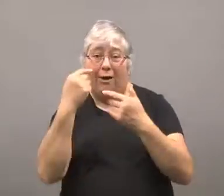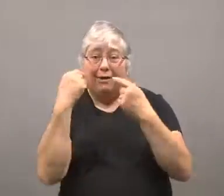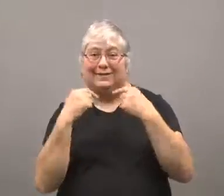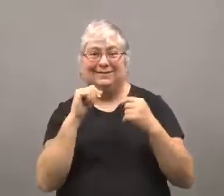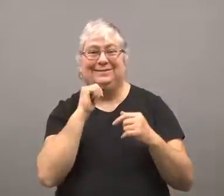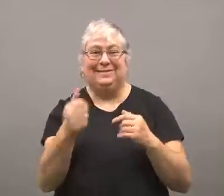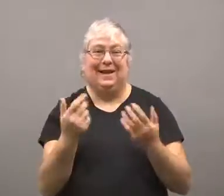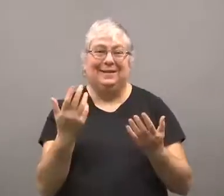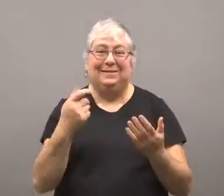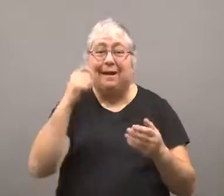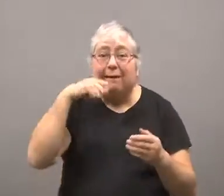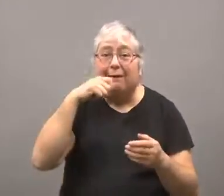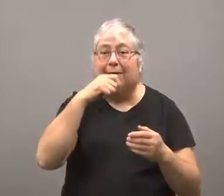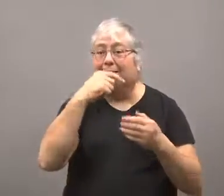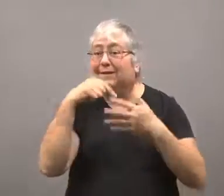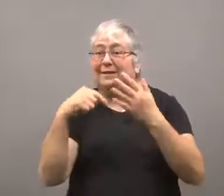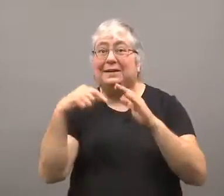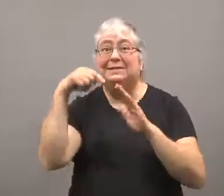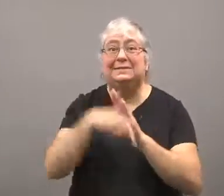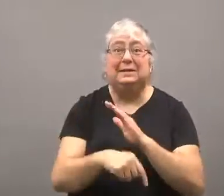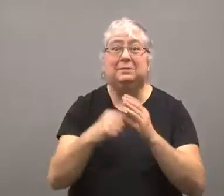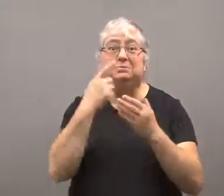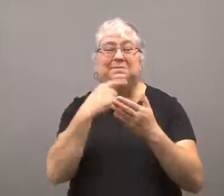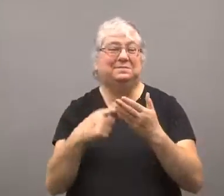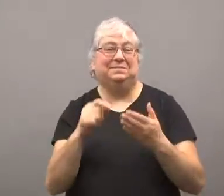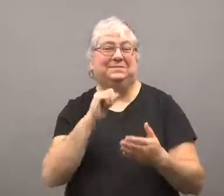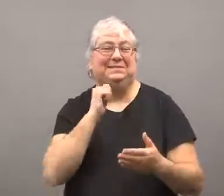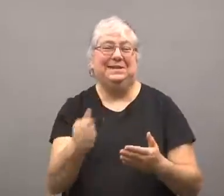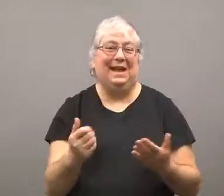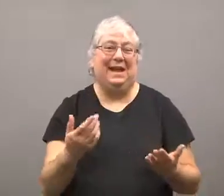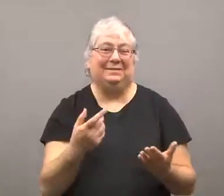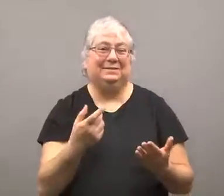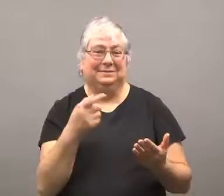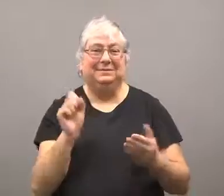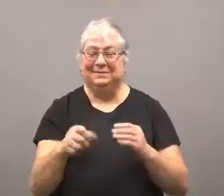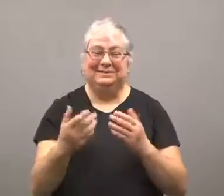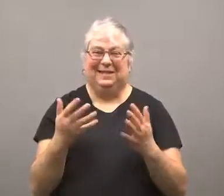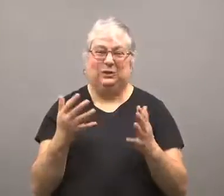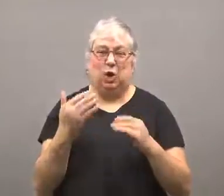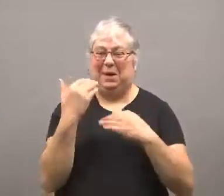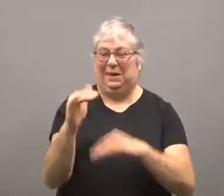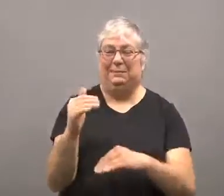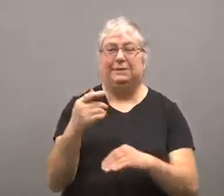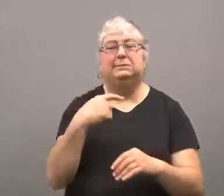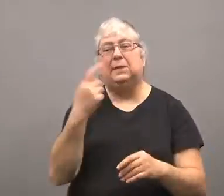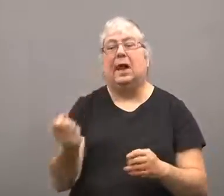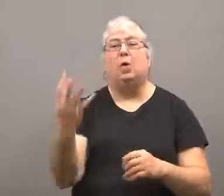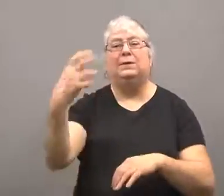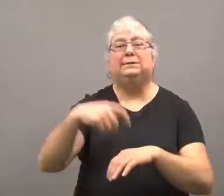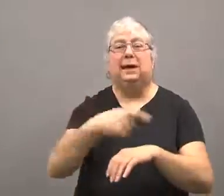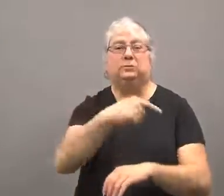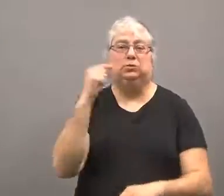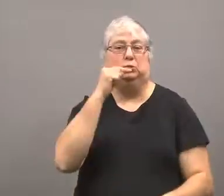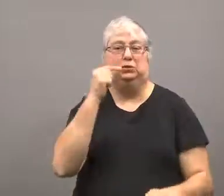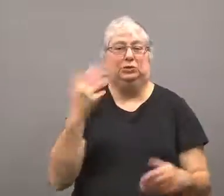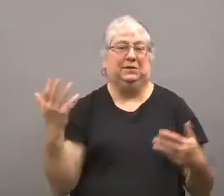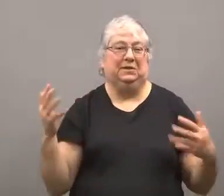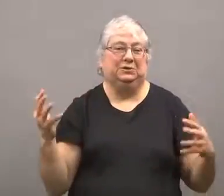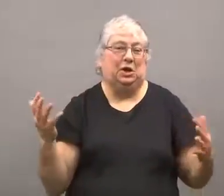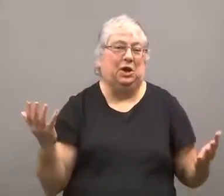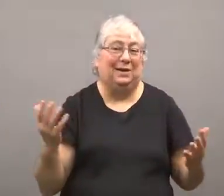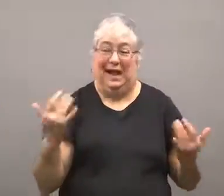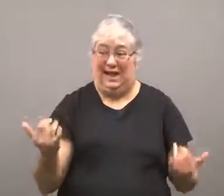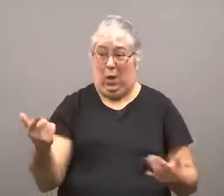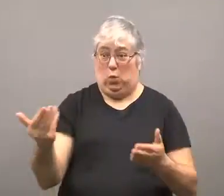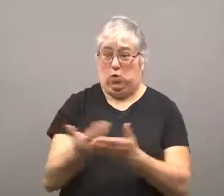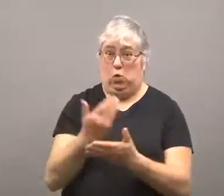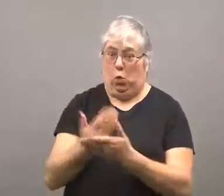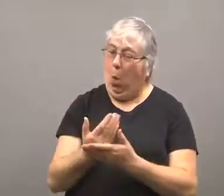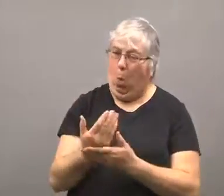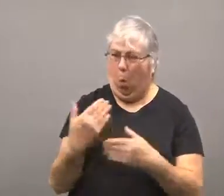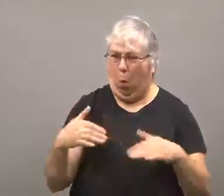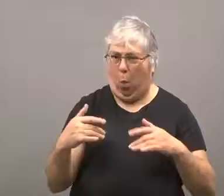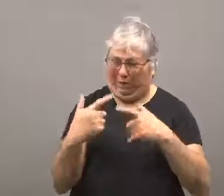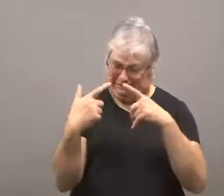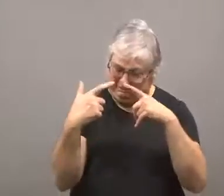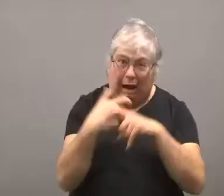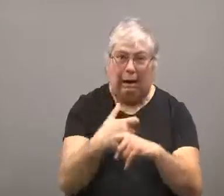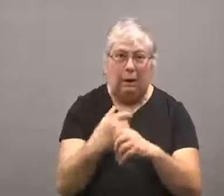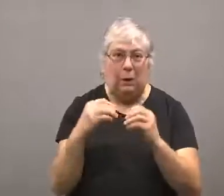but not whether all the quadrants were brushed, and other things.